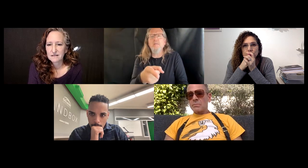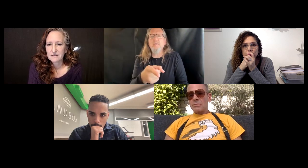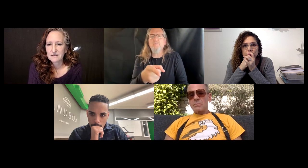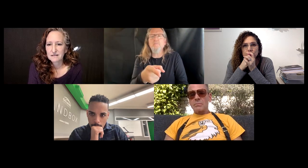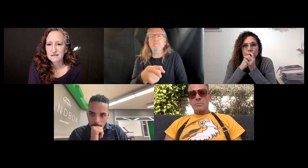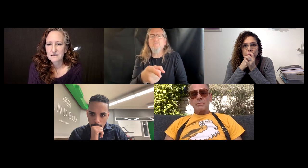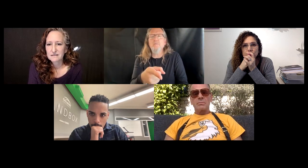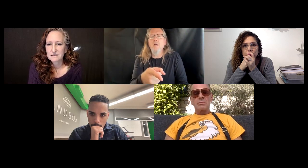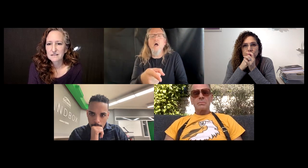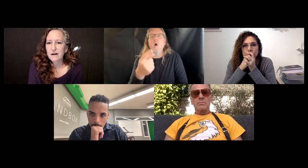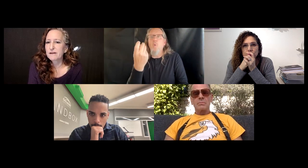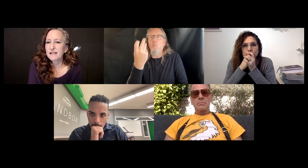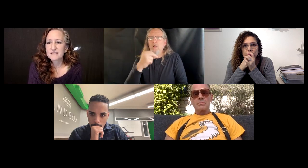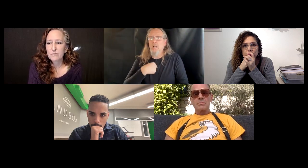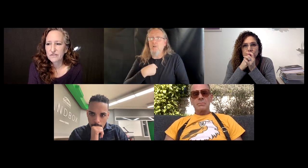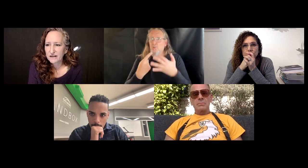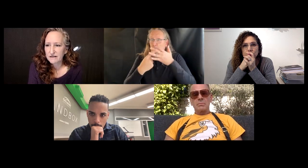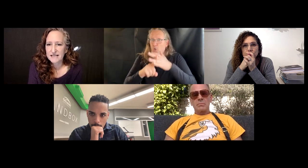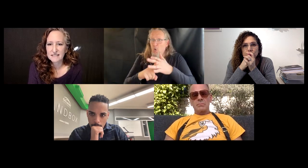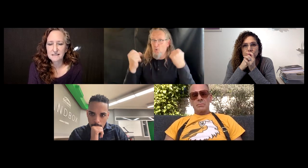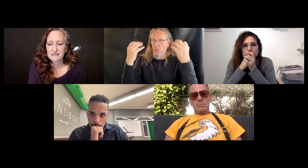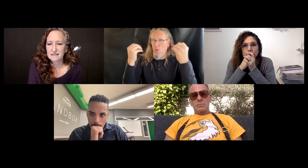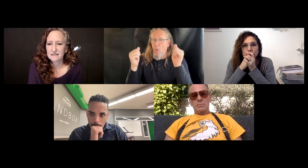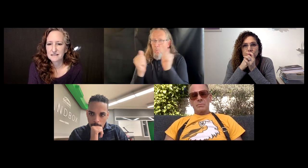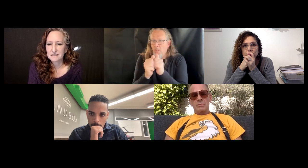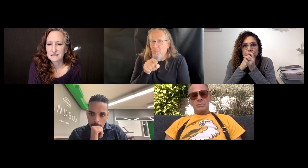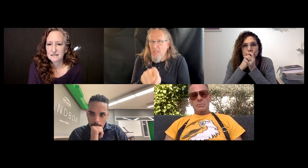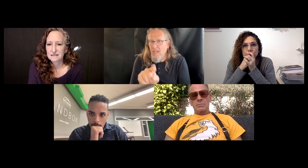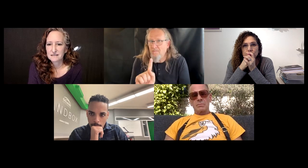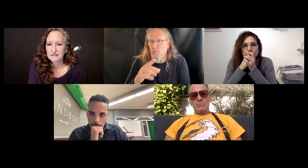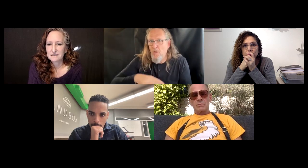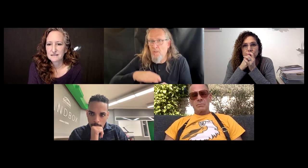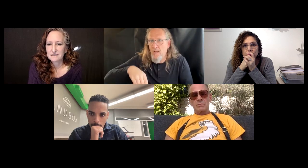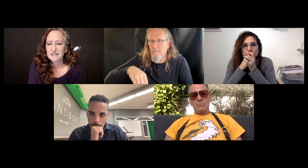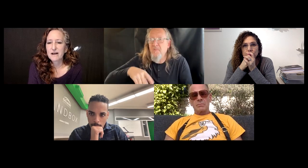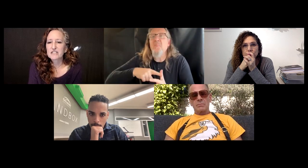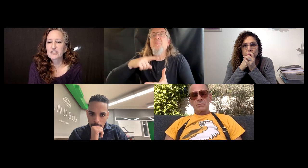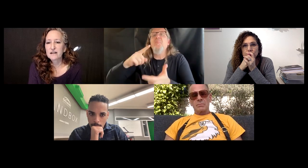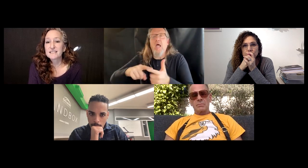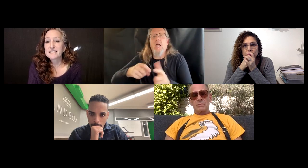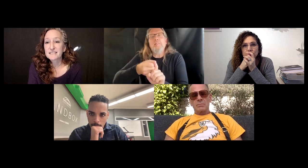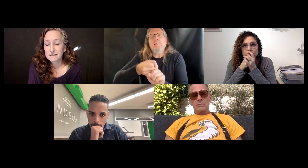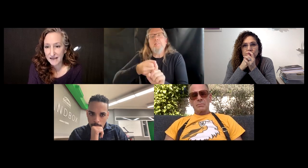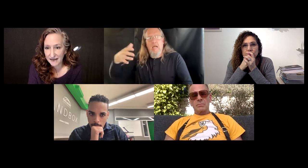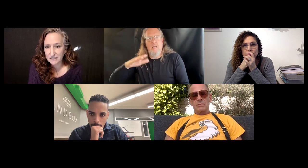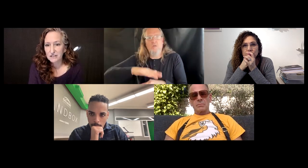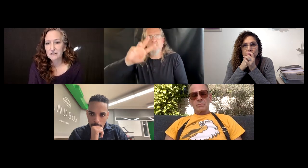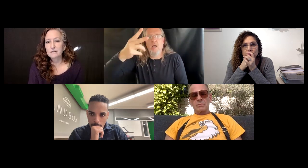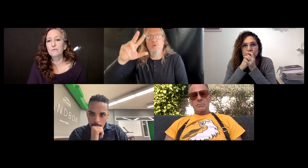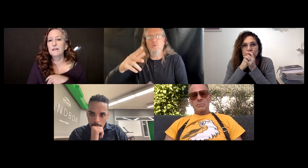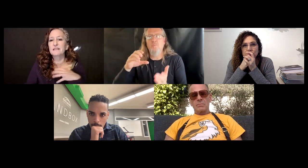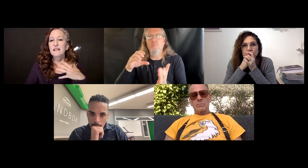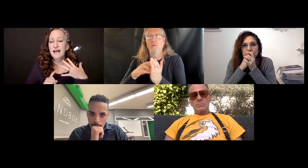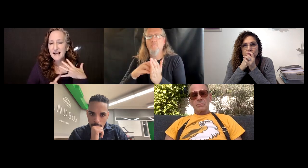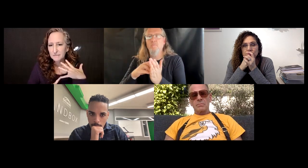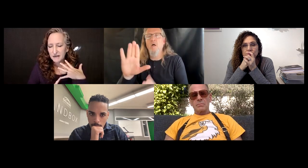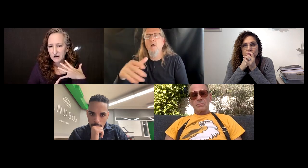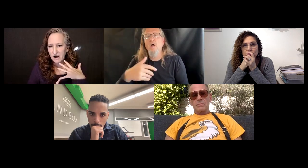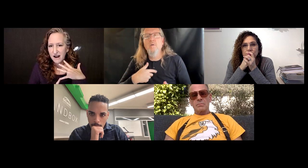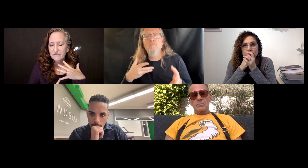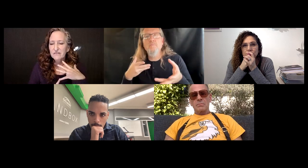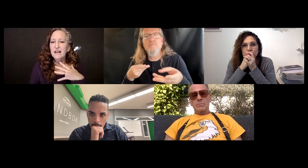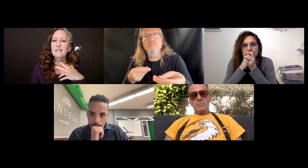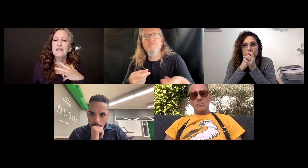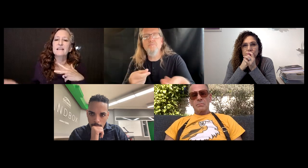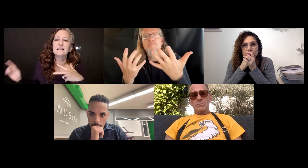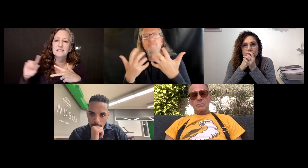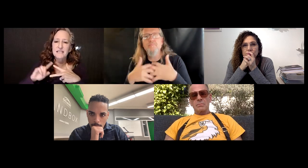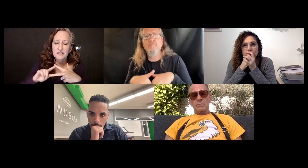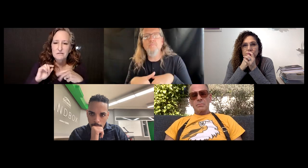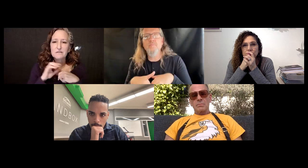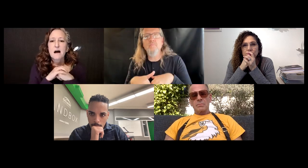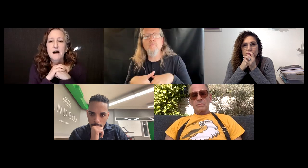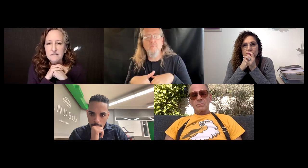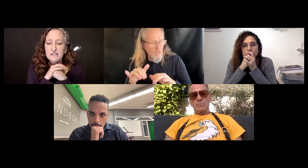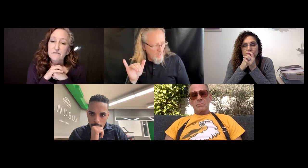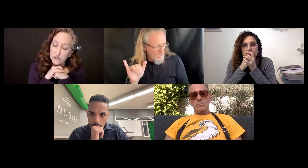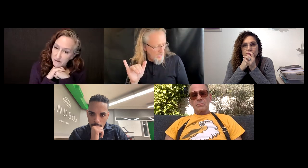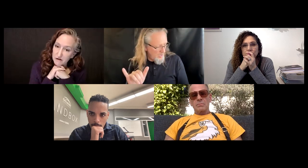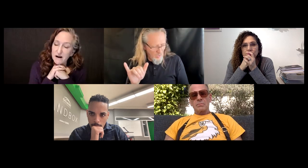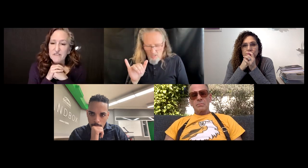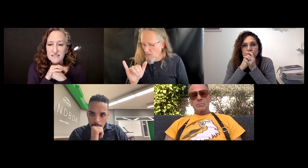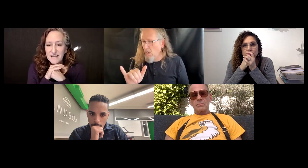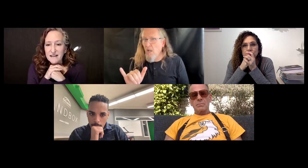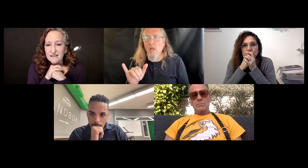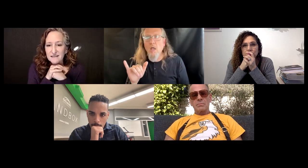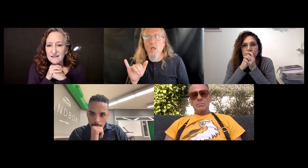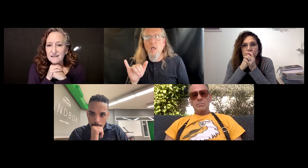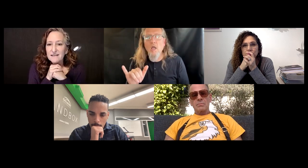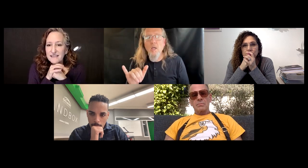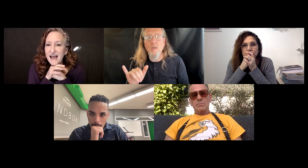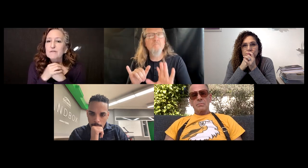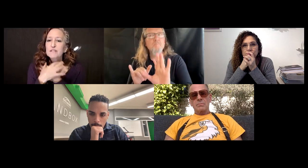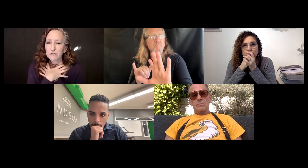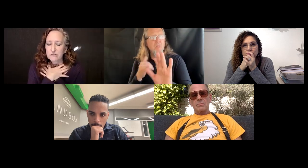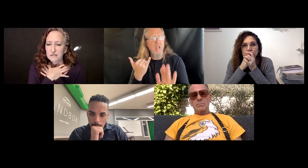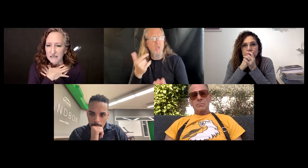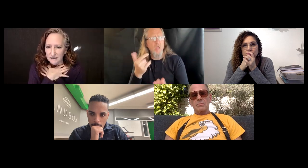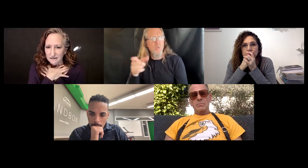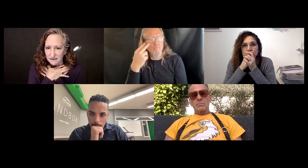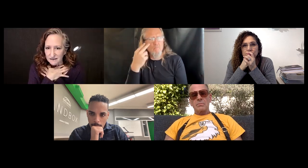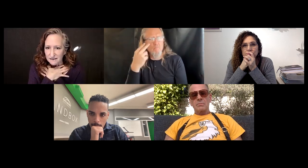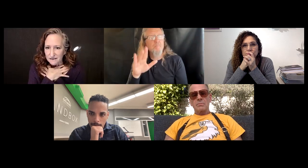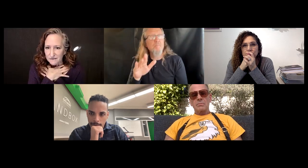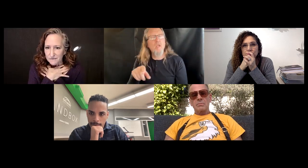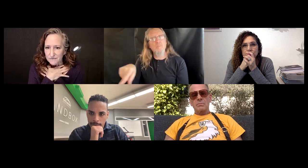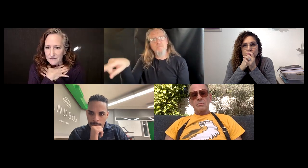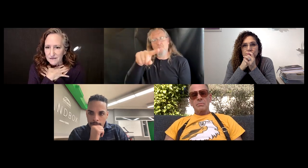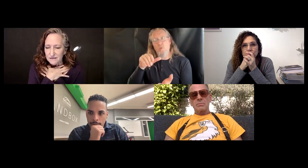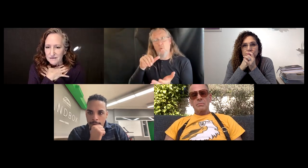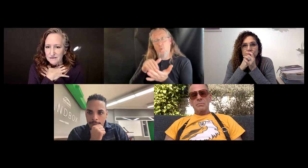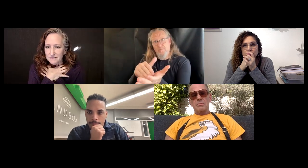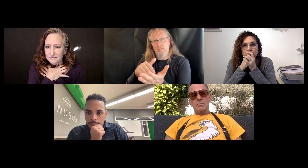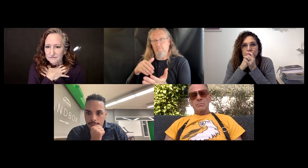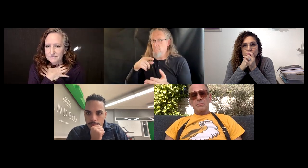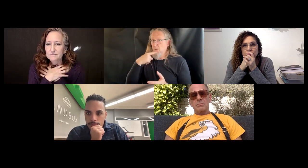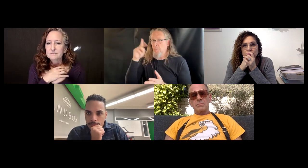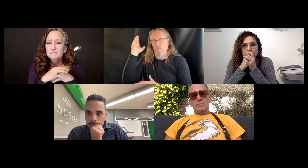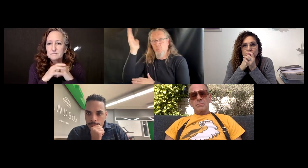So, I realize there it is. So I started the answer with the last paragraph, and then continued on to the first paragraph, and the second was smooth to me.